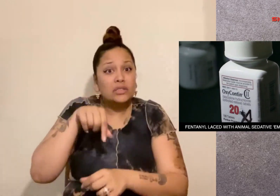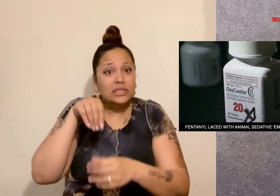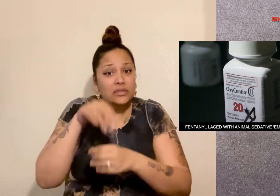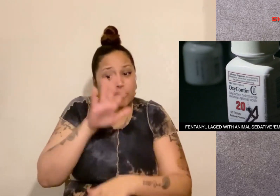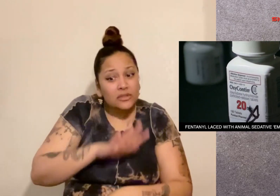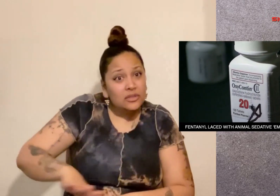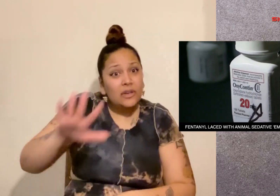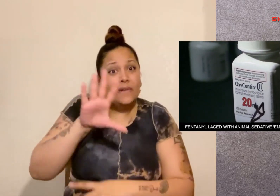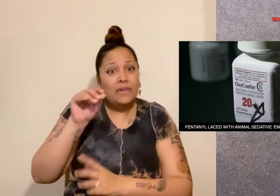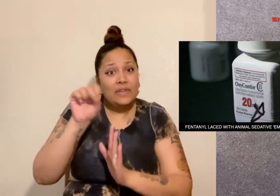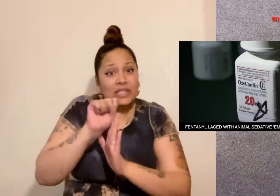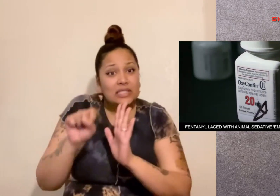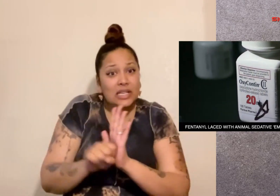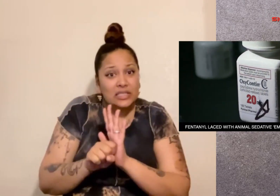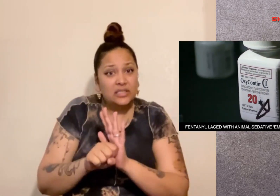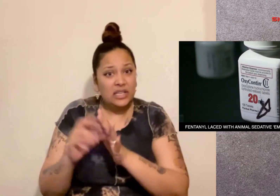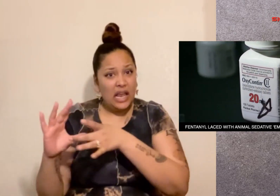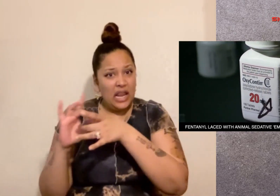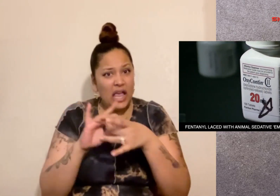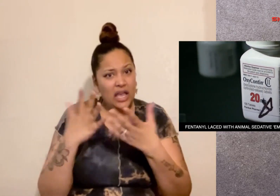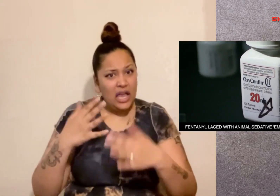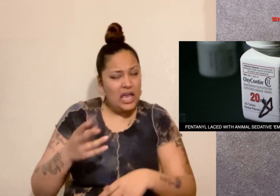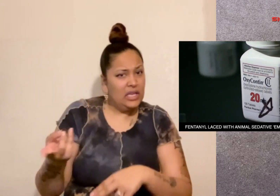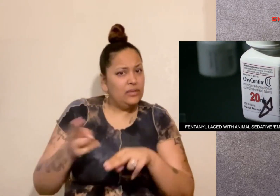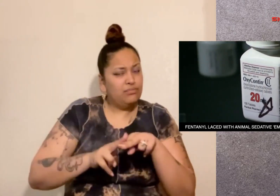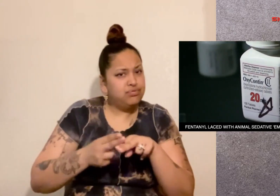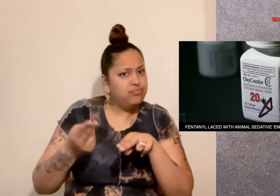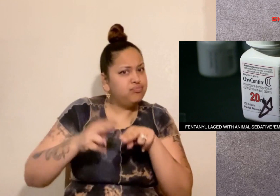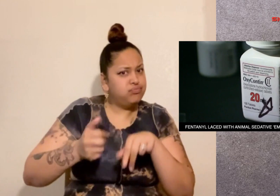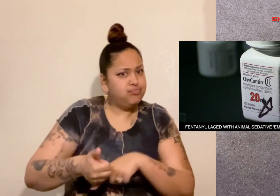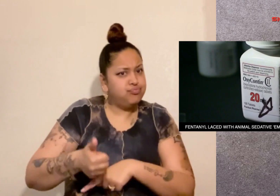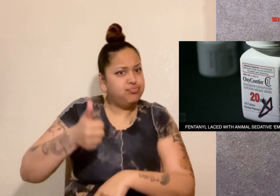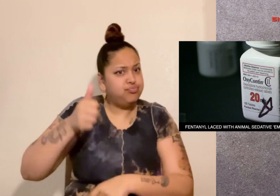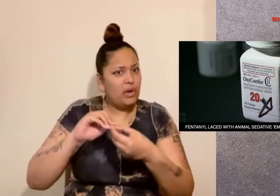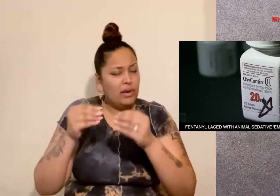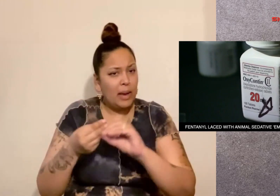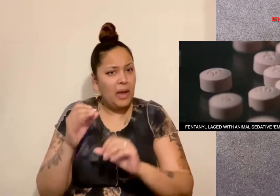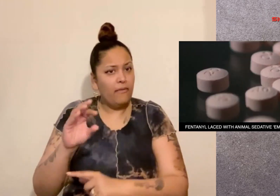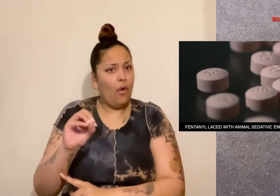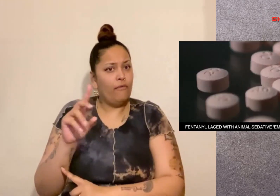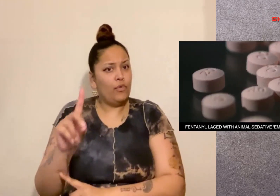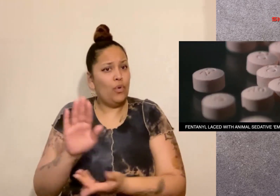officials say it has been found in almost all 50 states and it is linked to an increasing